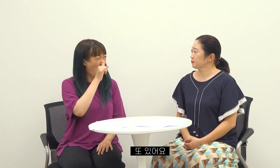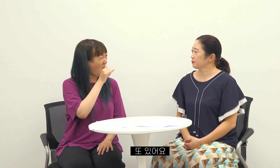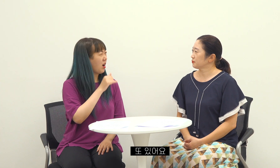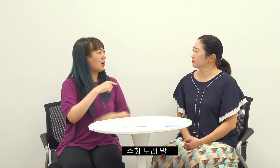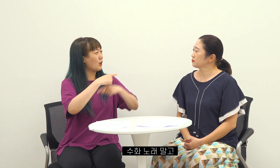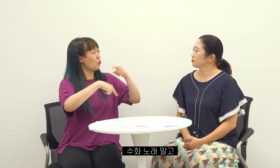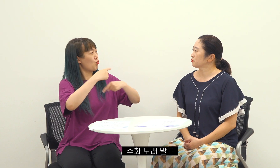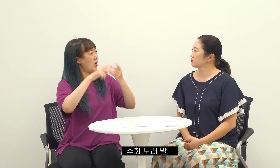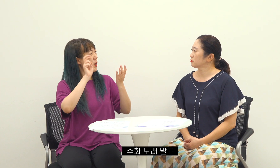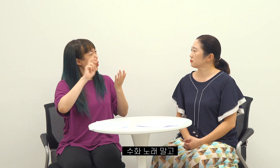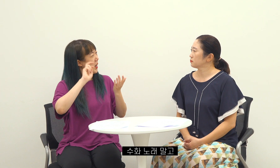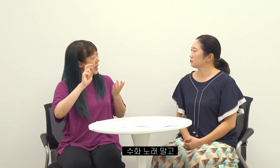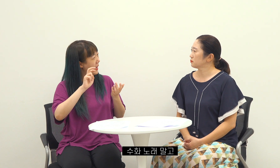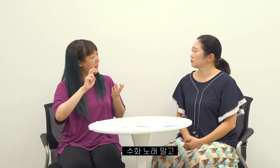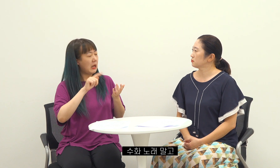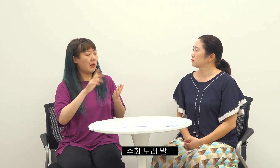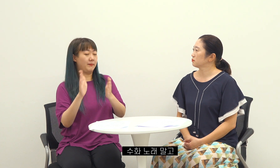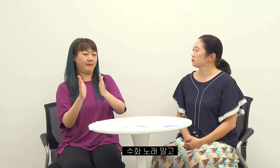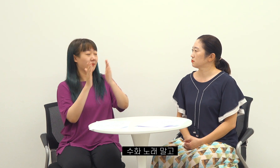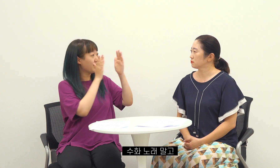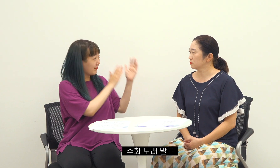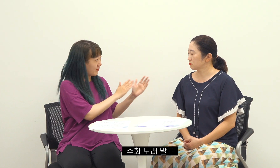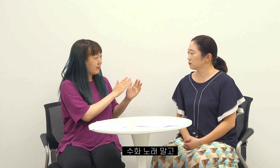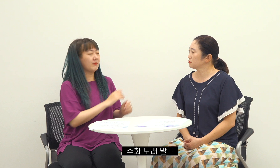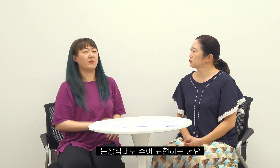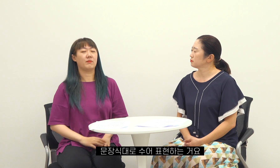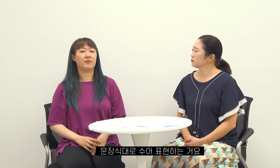There is one more thing. It's not a sign language song,